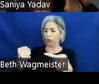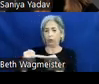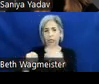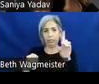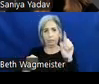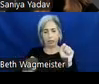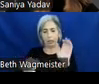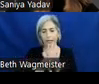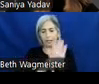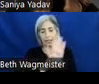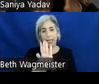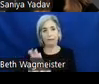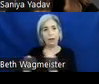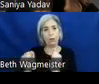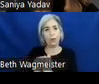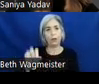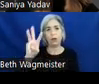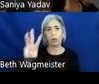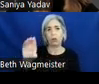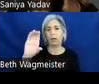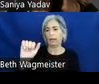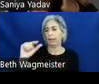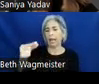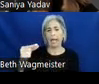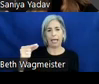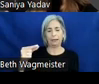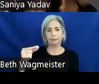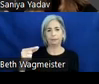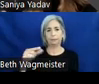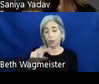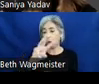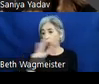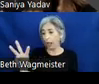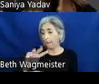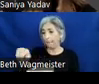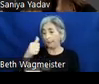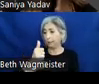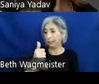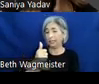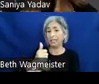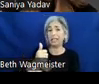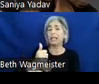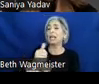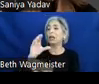WCAG guideline, disability databased on disabilities and co-occurring conditions,